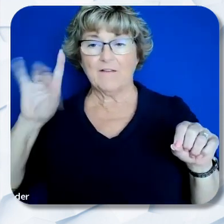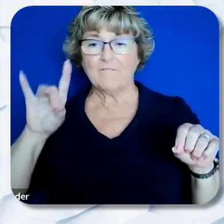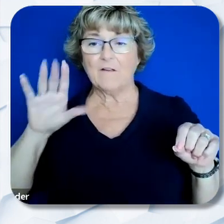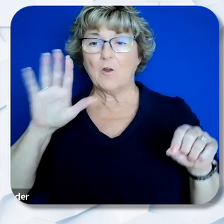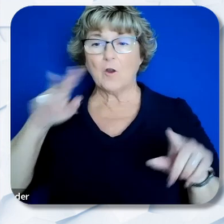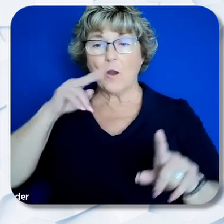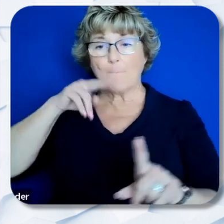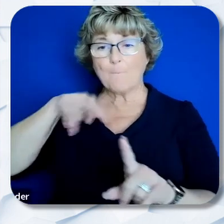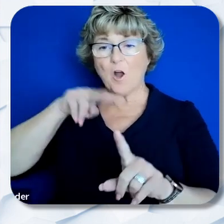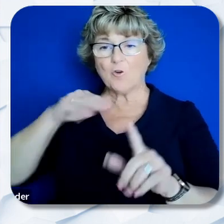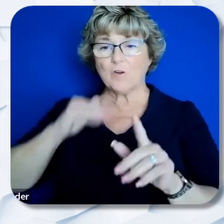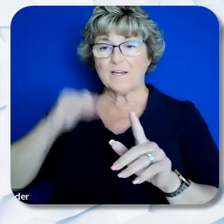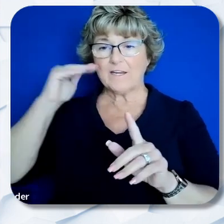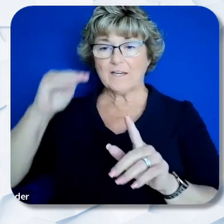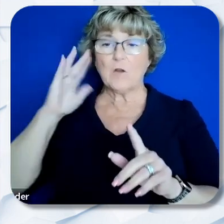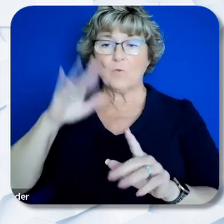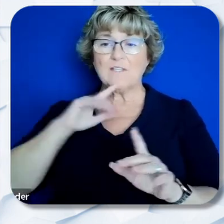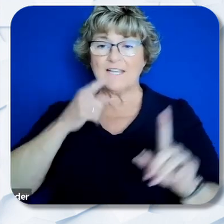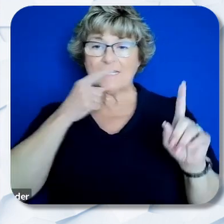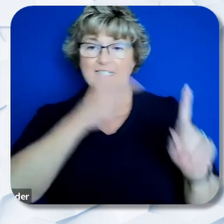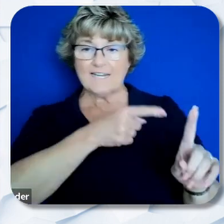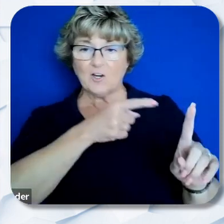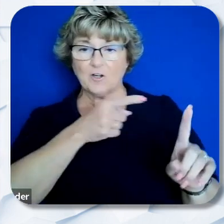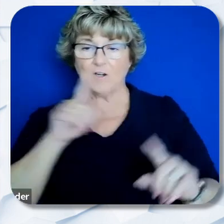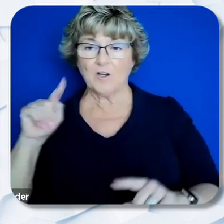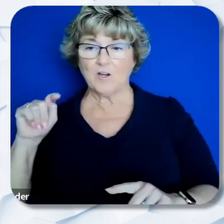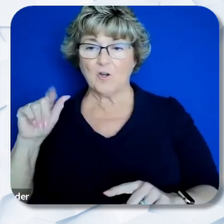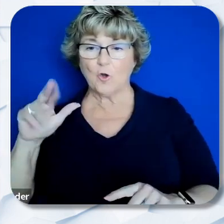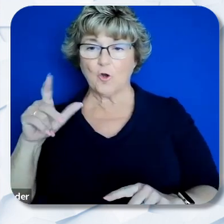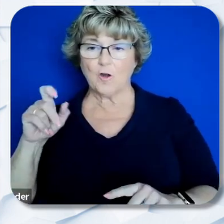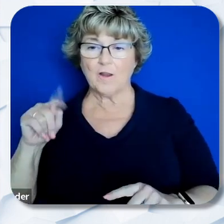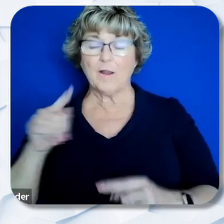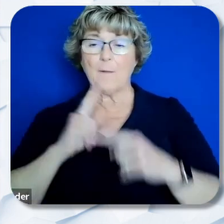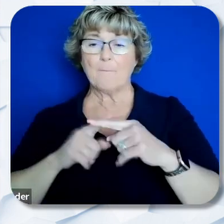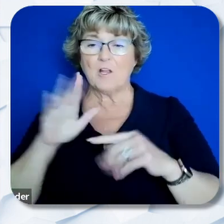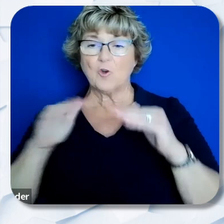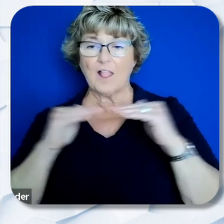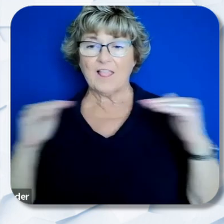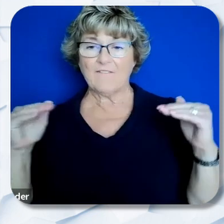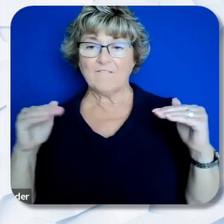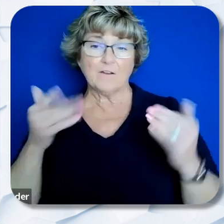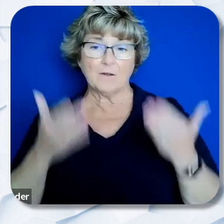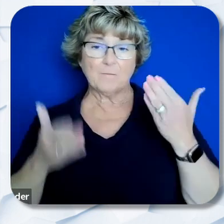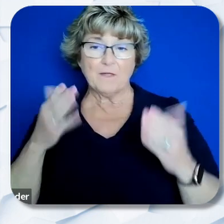tier, so it should say Targeted and your level. So, for example, you may be Targeted Level